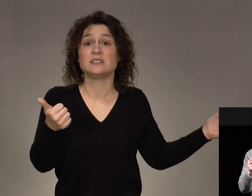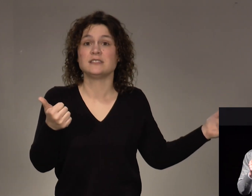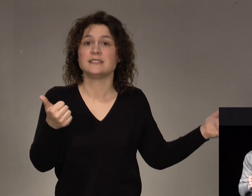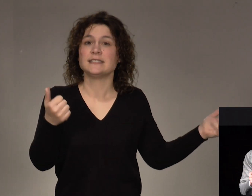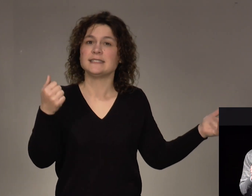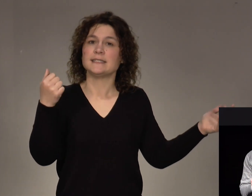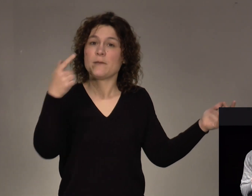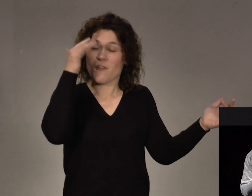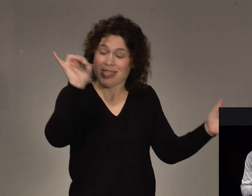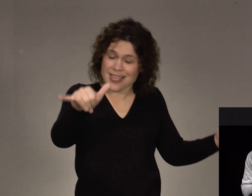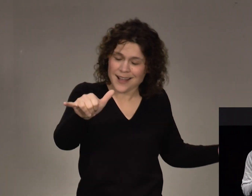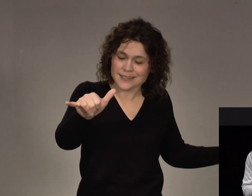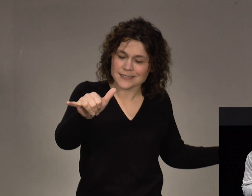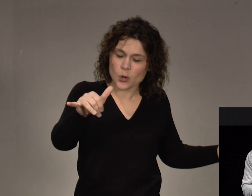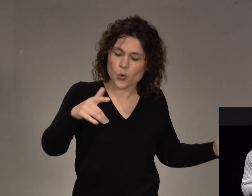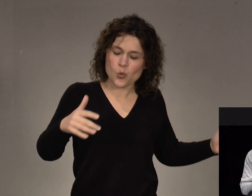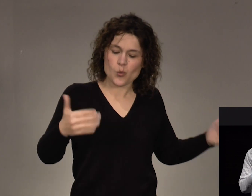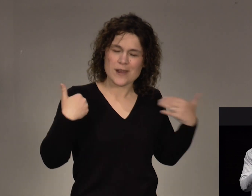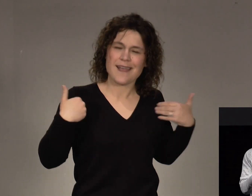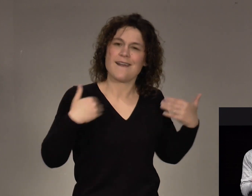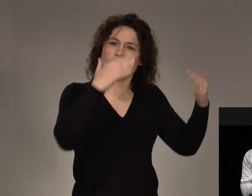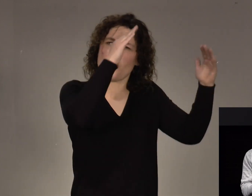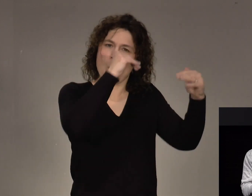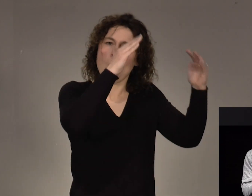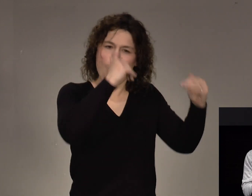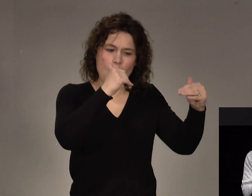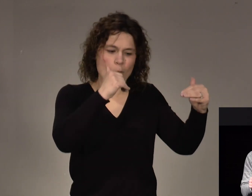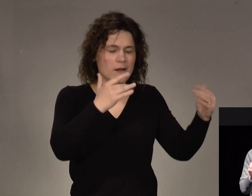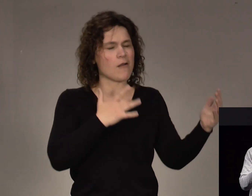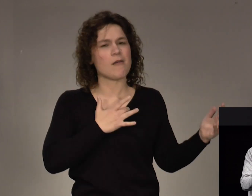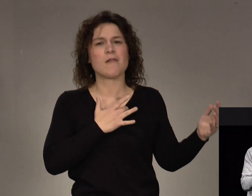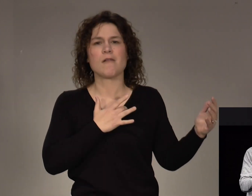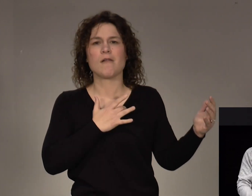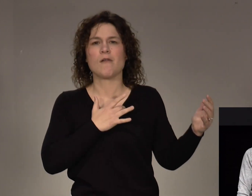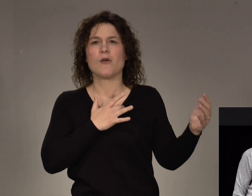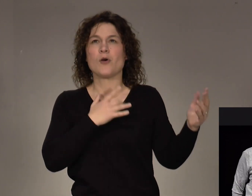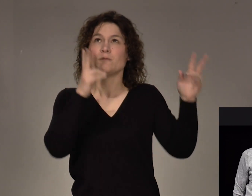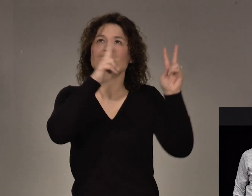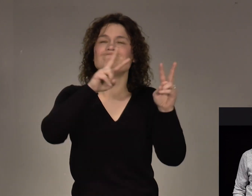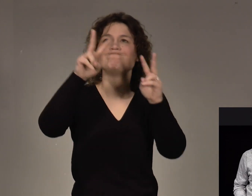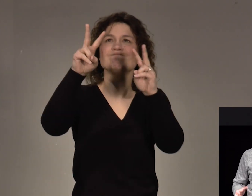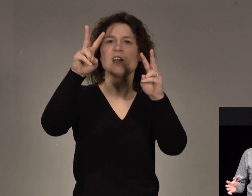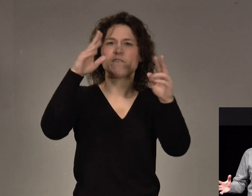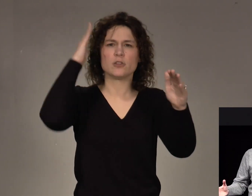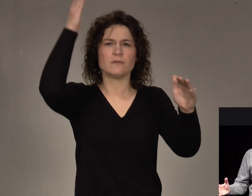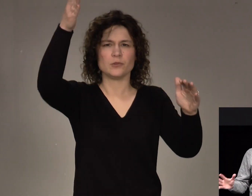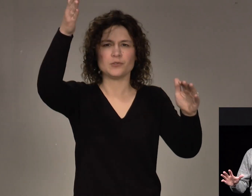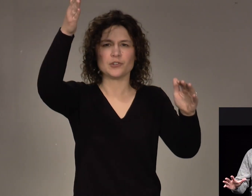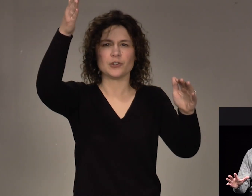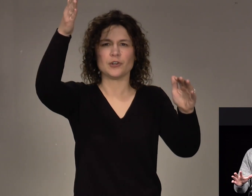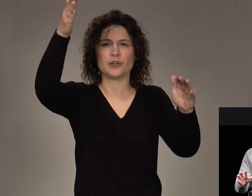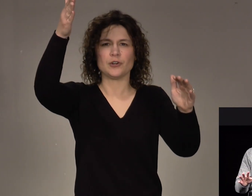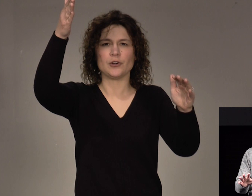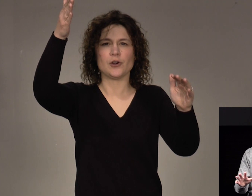we live with hope--hope in our heart; eyes toward the future and hands holding this